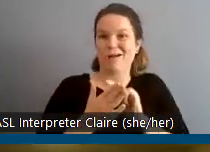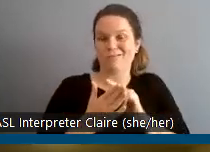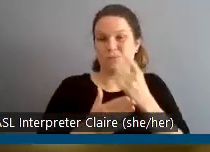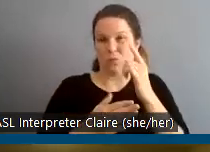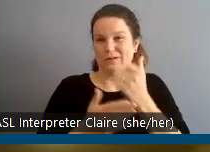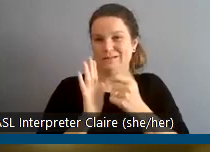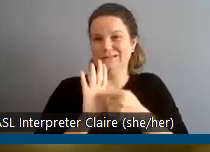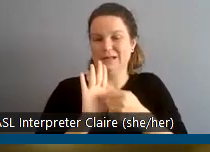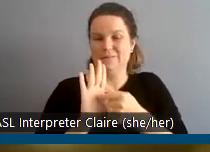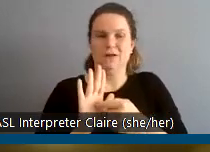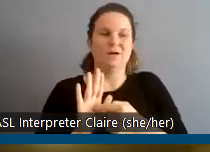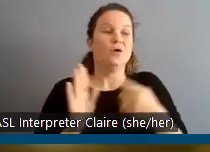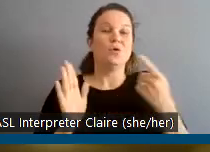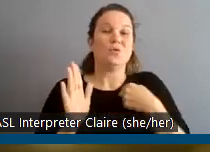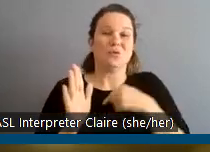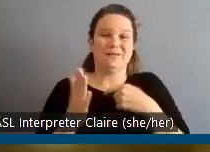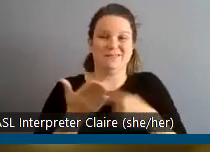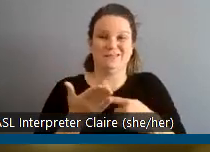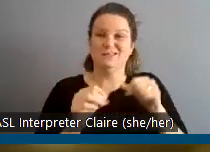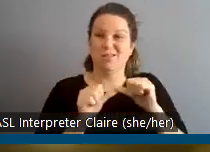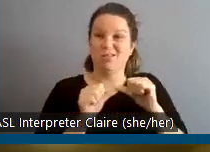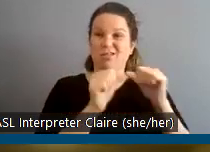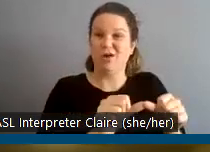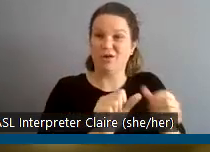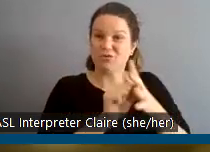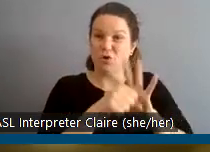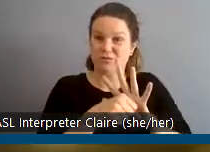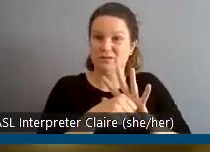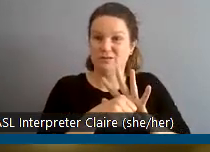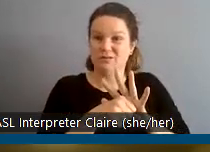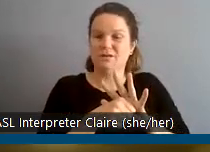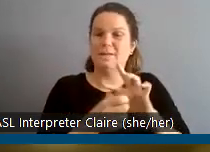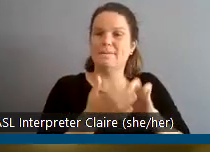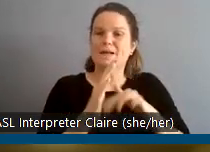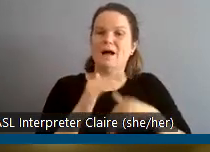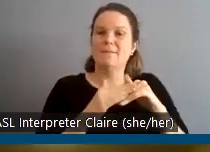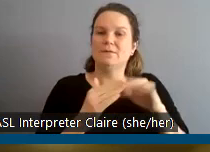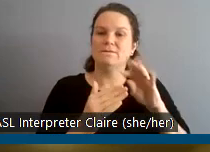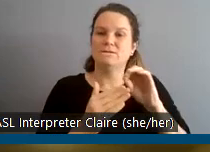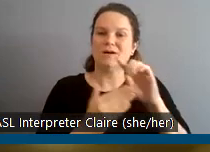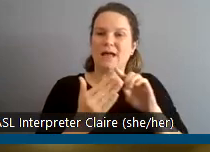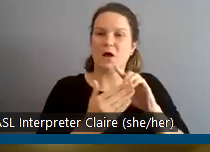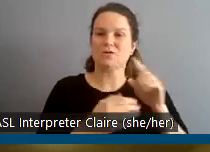we've discussed, certainly Long COVID means, you know, an entitlement to up to